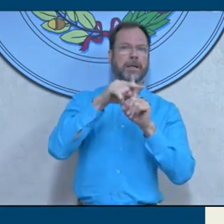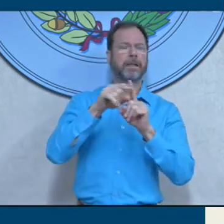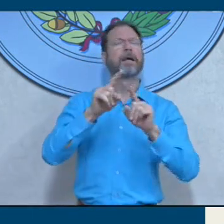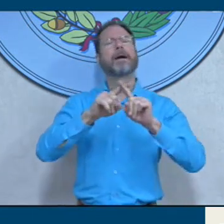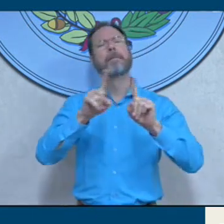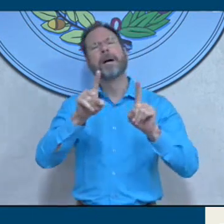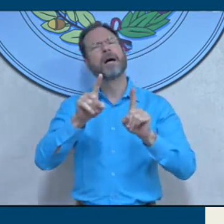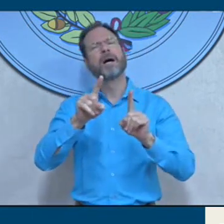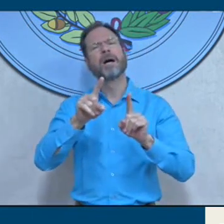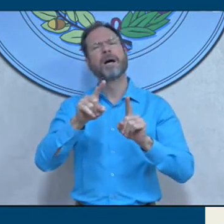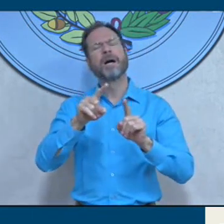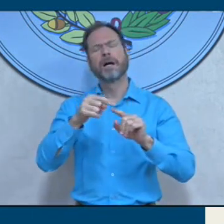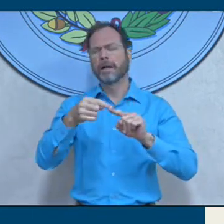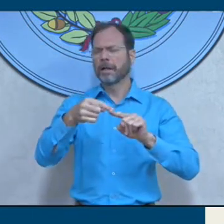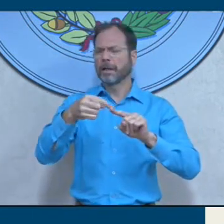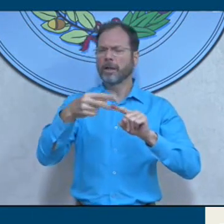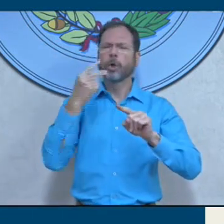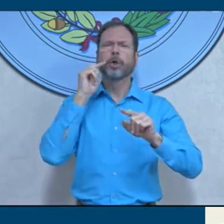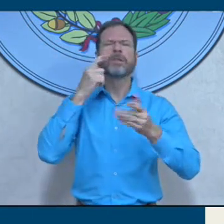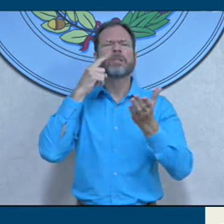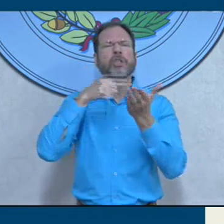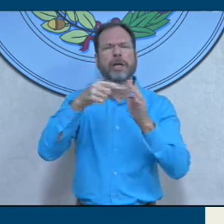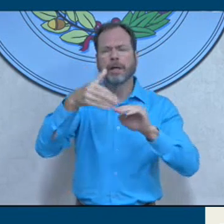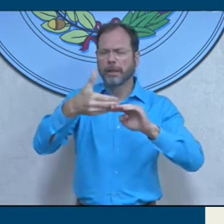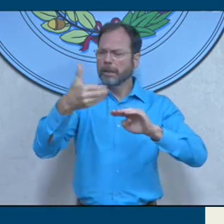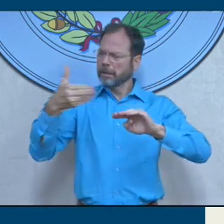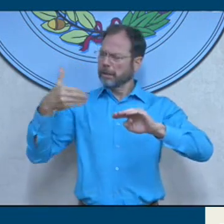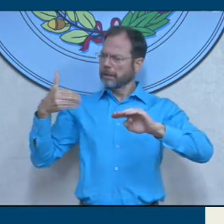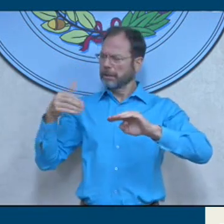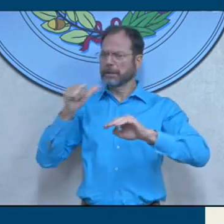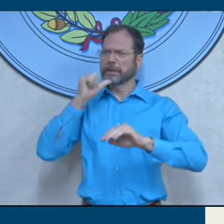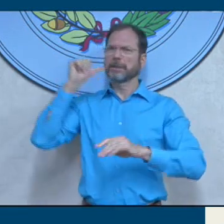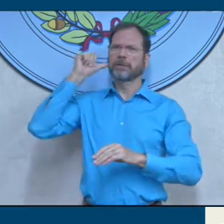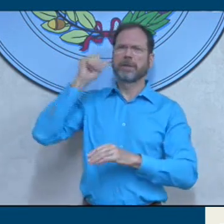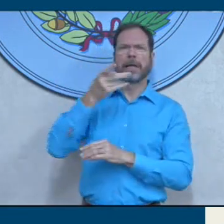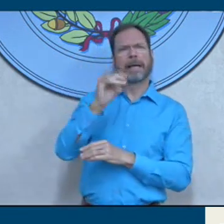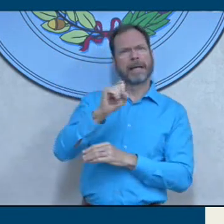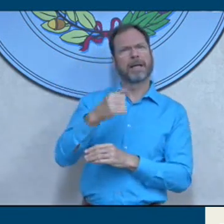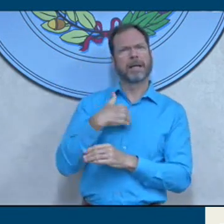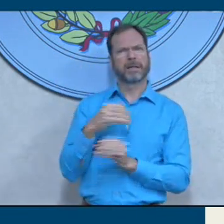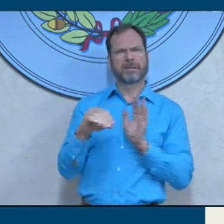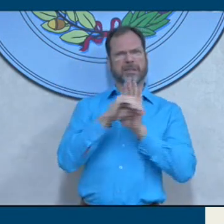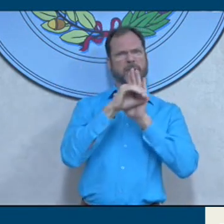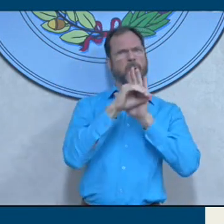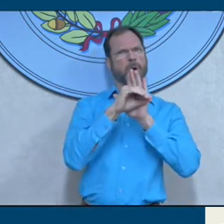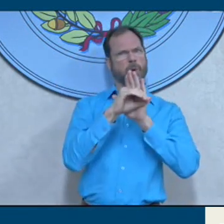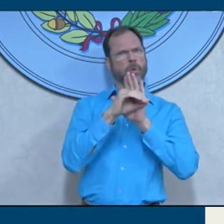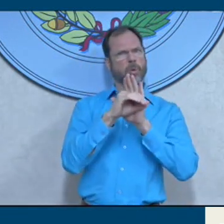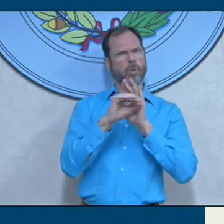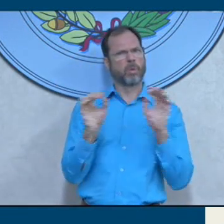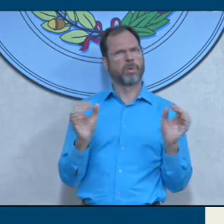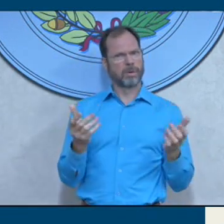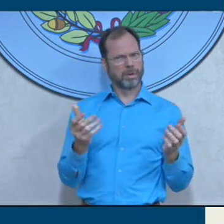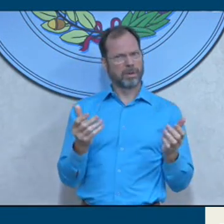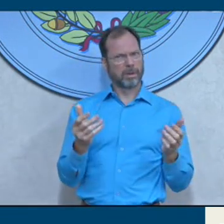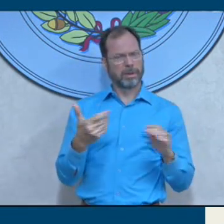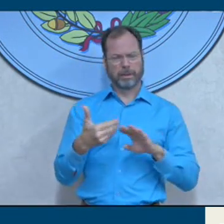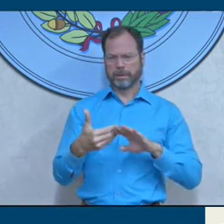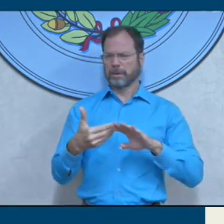TESTING POSITIVE TODAY THAN EVER BEFORE HEAD. 265. BUT WHEN YOU LOOK BACK AT THE